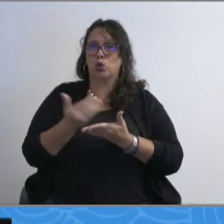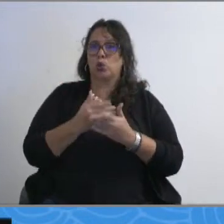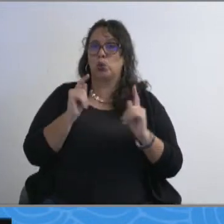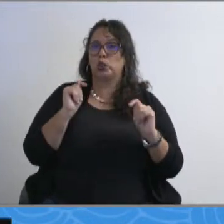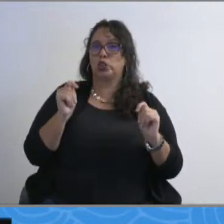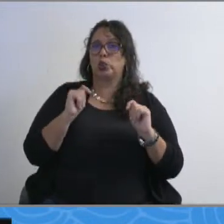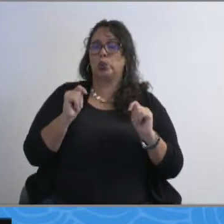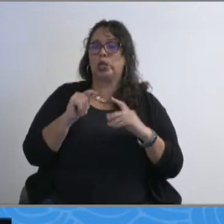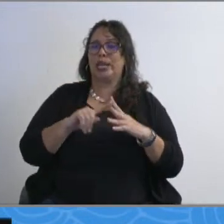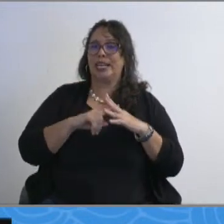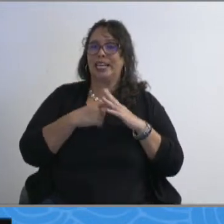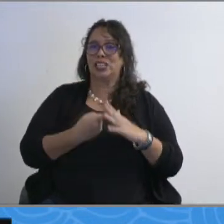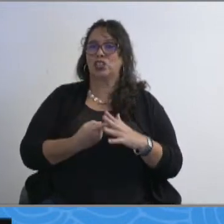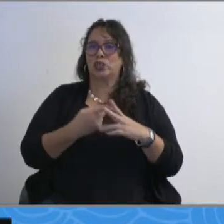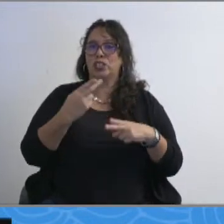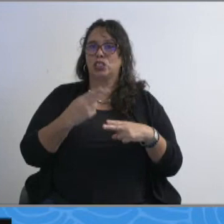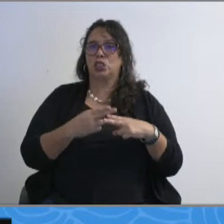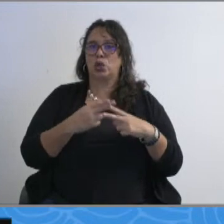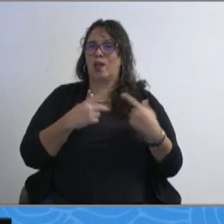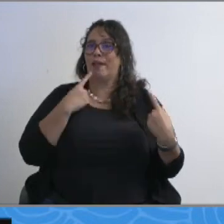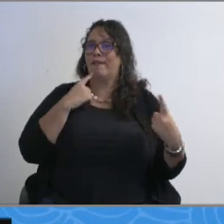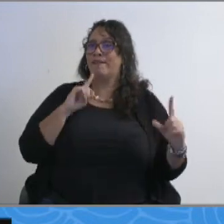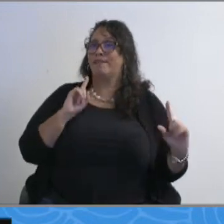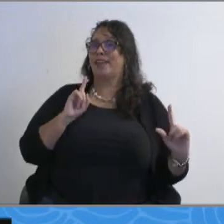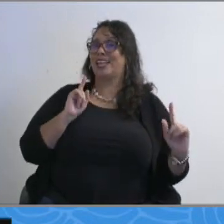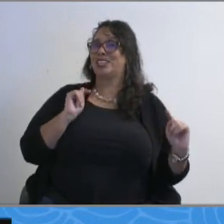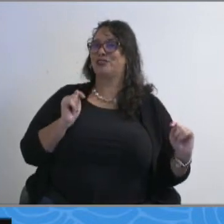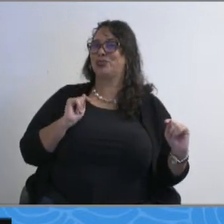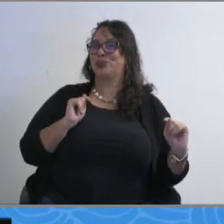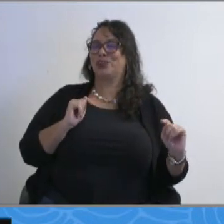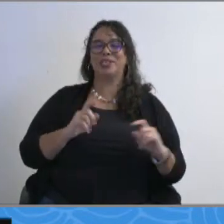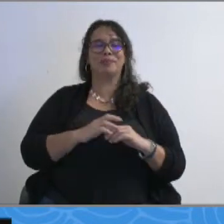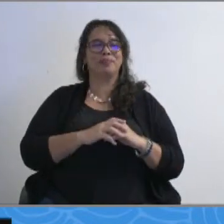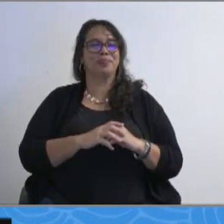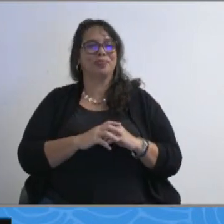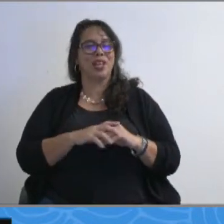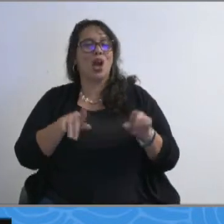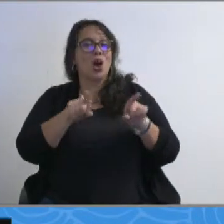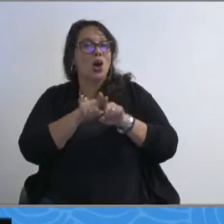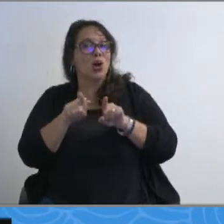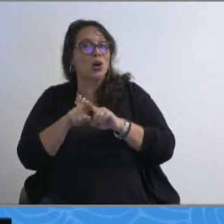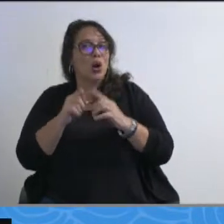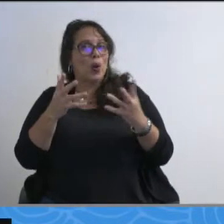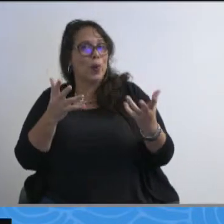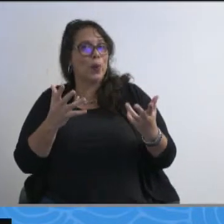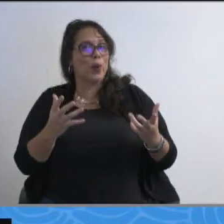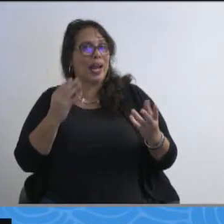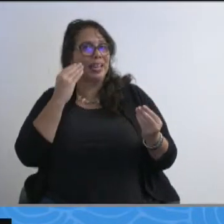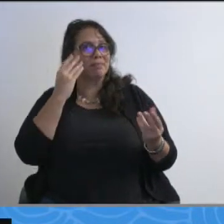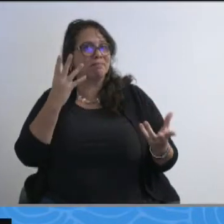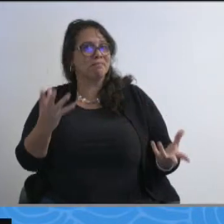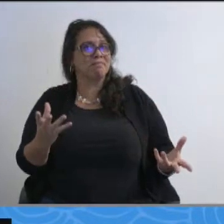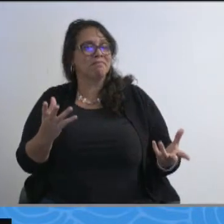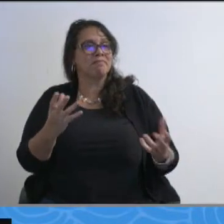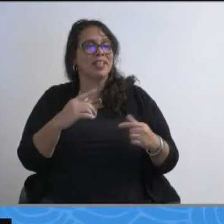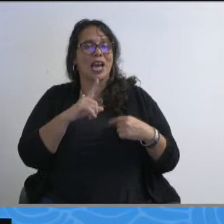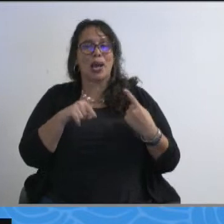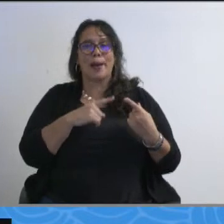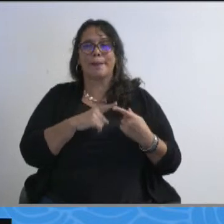and what we're calling effective tutoring. In addition, I also wanna just give you some information about our school sites,